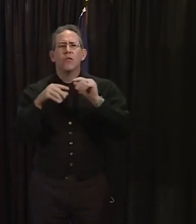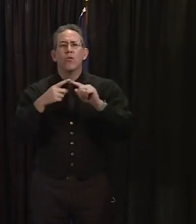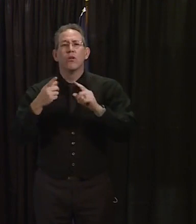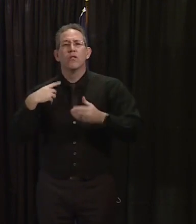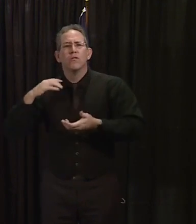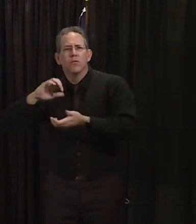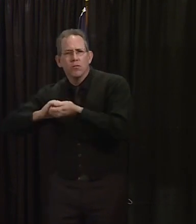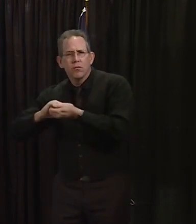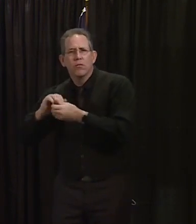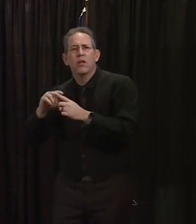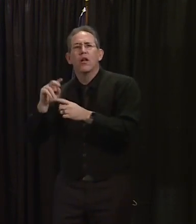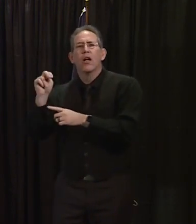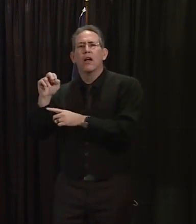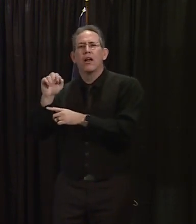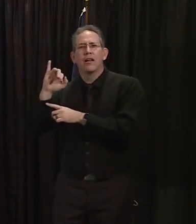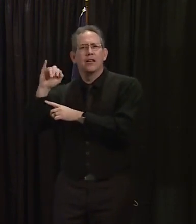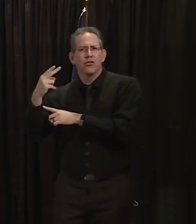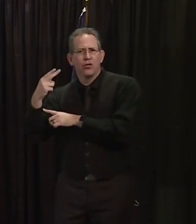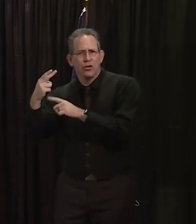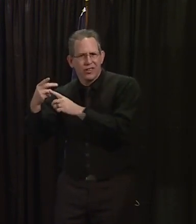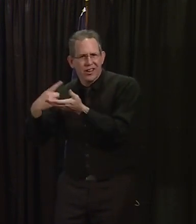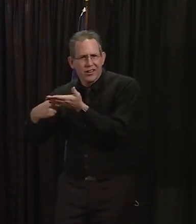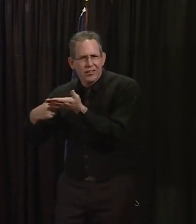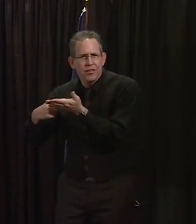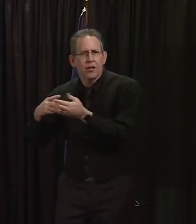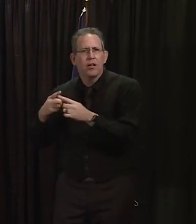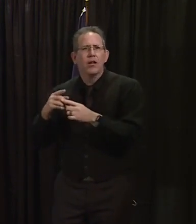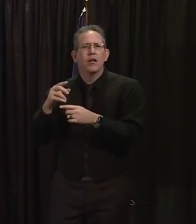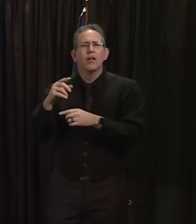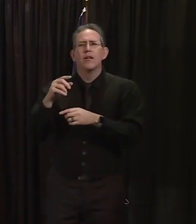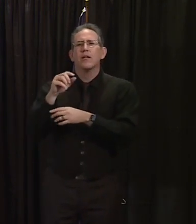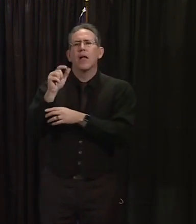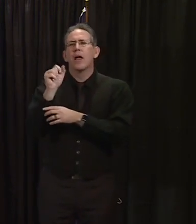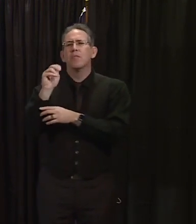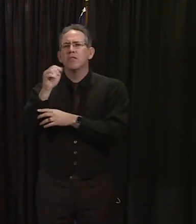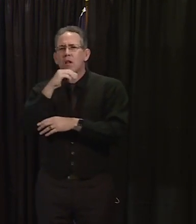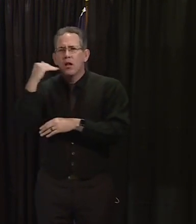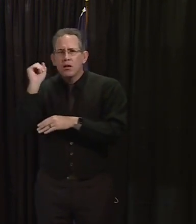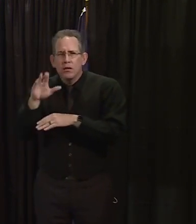that will allow us to deliver rapid tests directly to the homes of vermonters